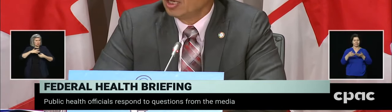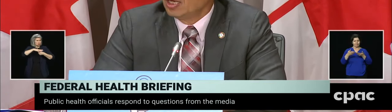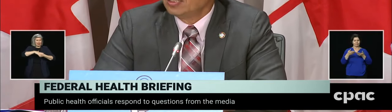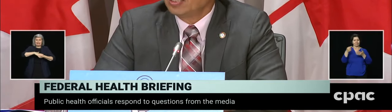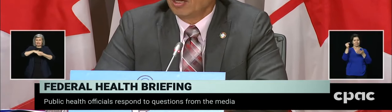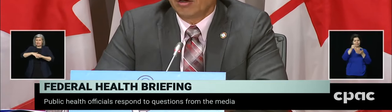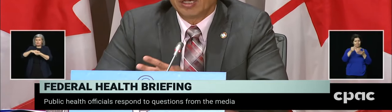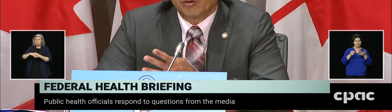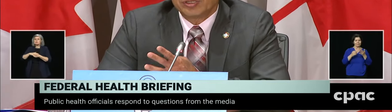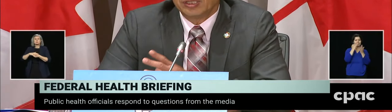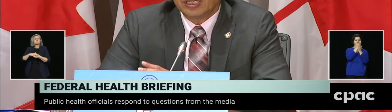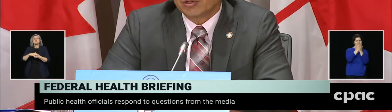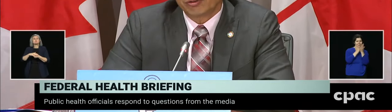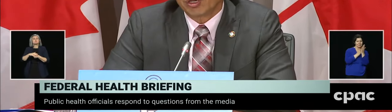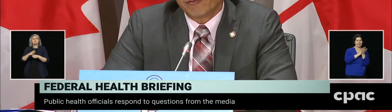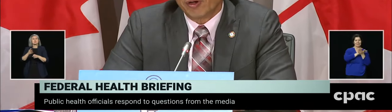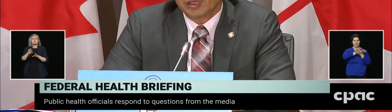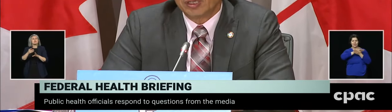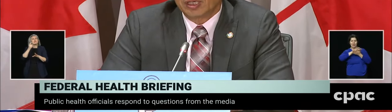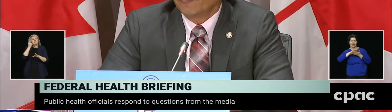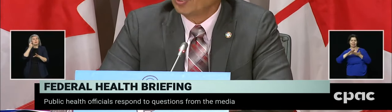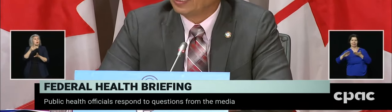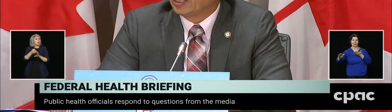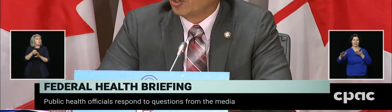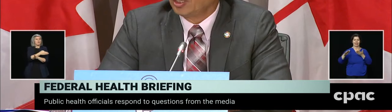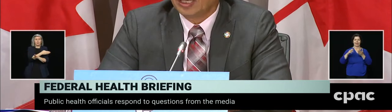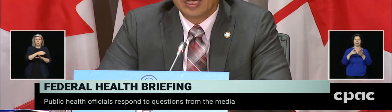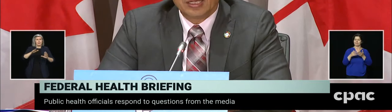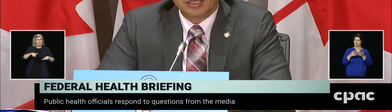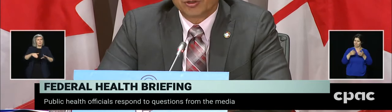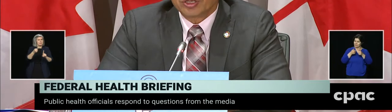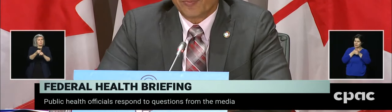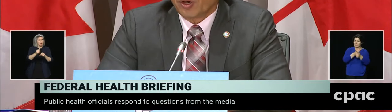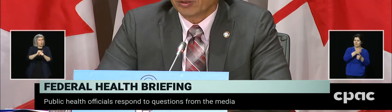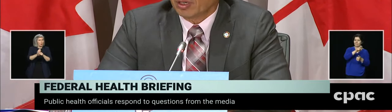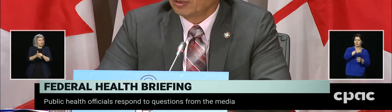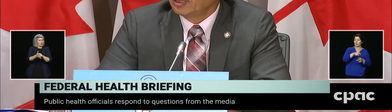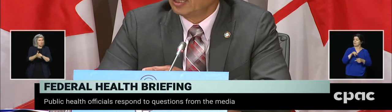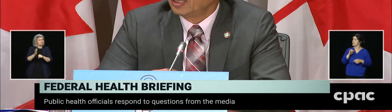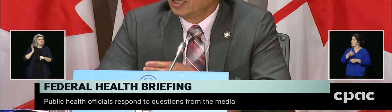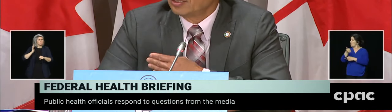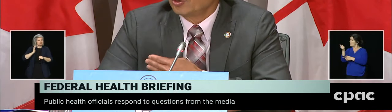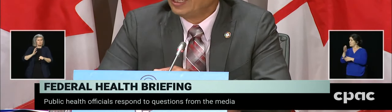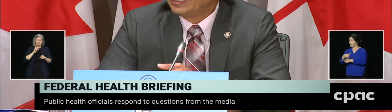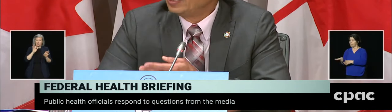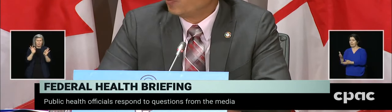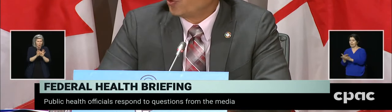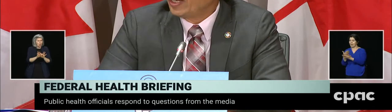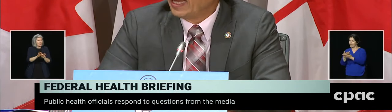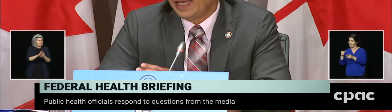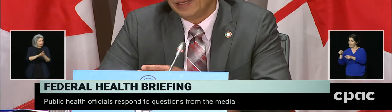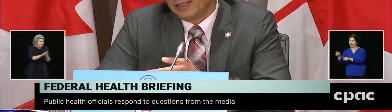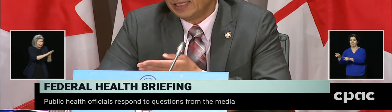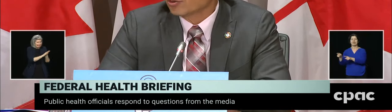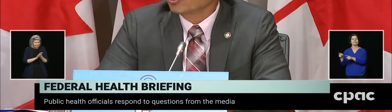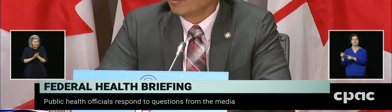HAVING GOOD HYGIENE, EVEN PRIOR TO COVID-19, I THINK THAT STILL APPLIES.